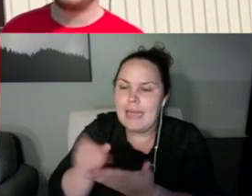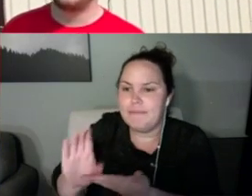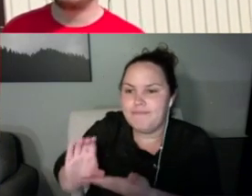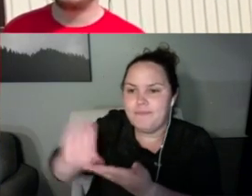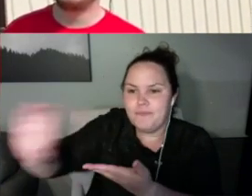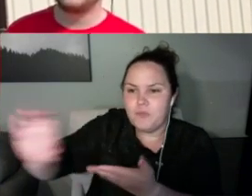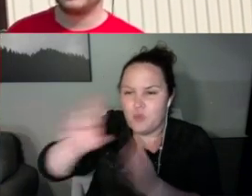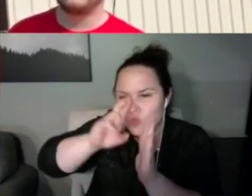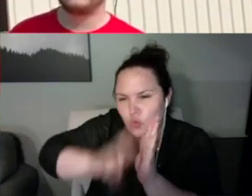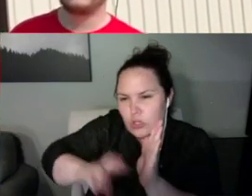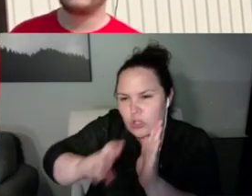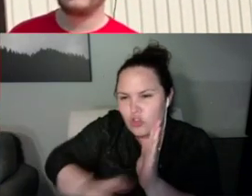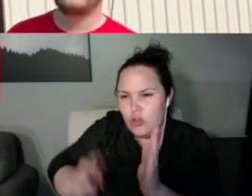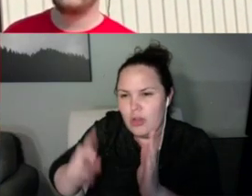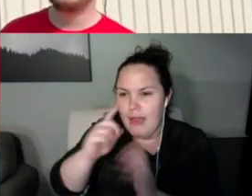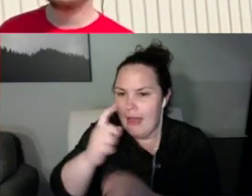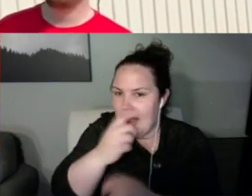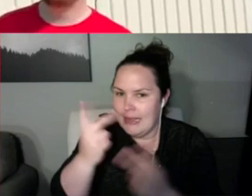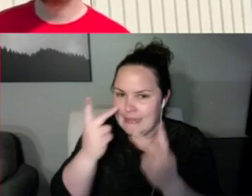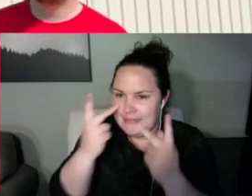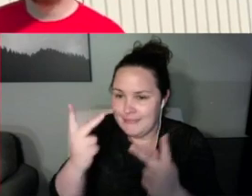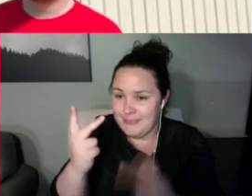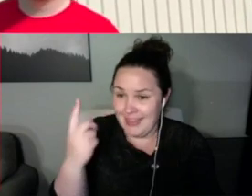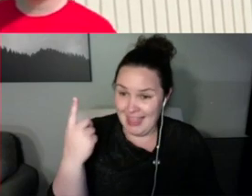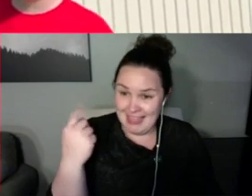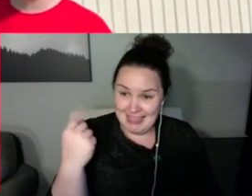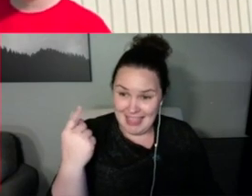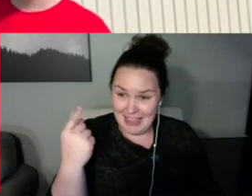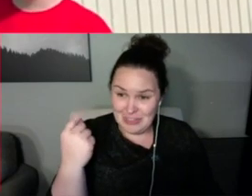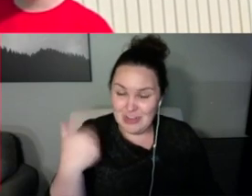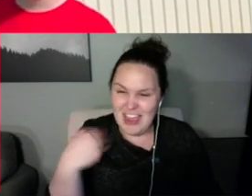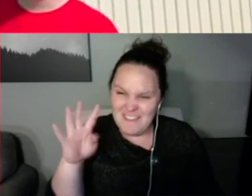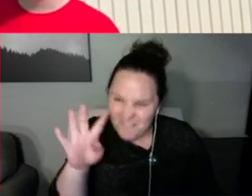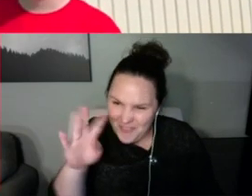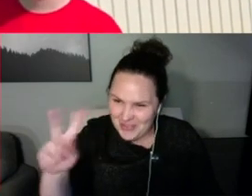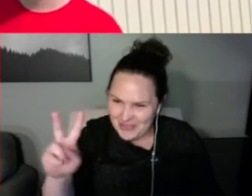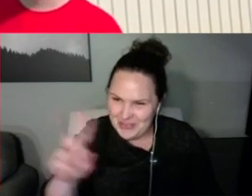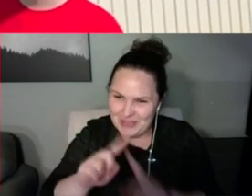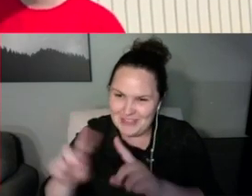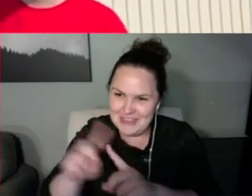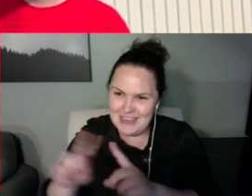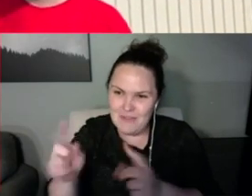Last year we had 42 tractors, antique tractors that came out of here.